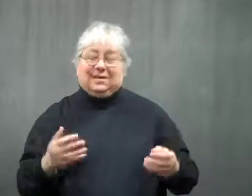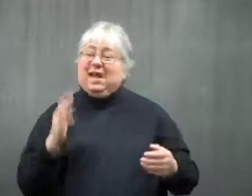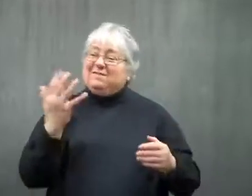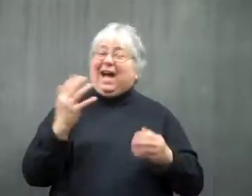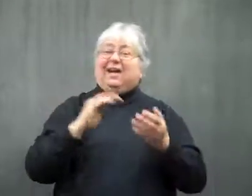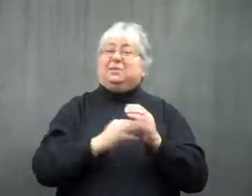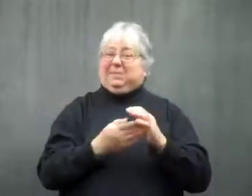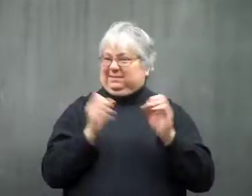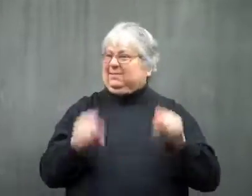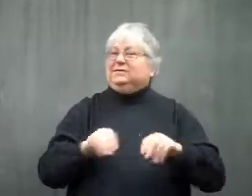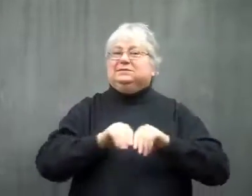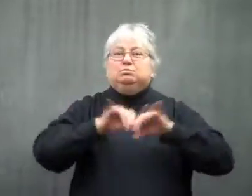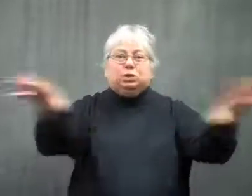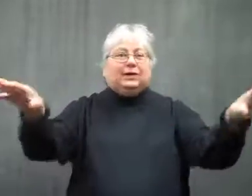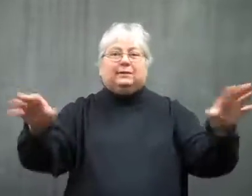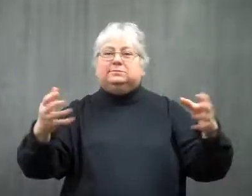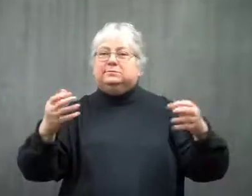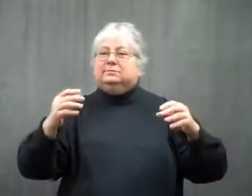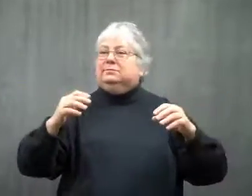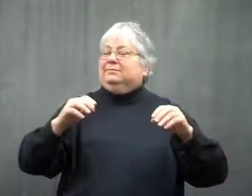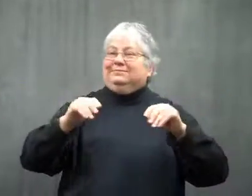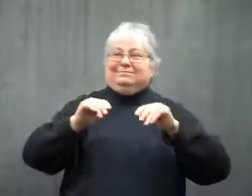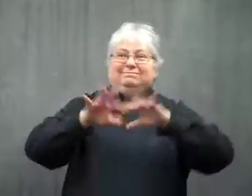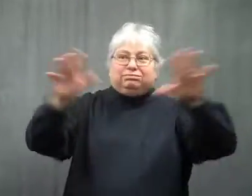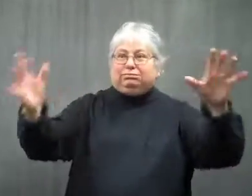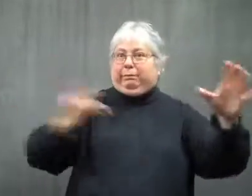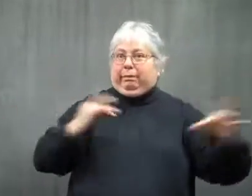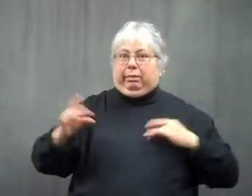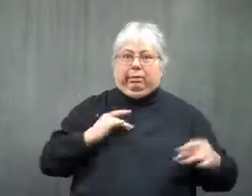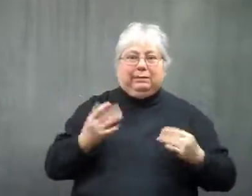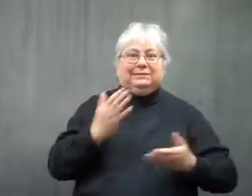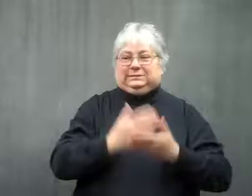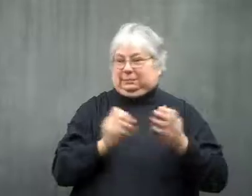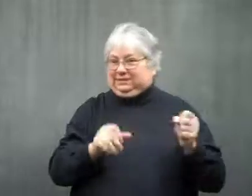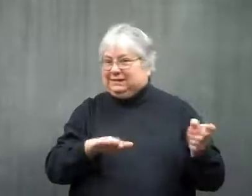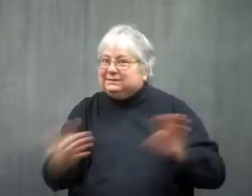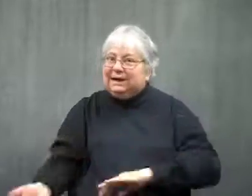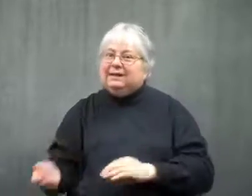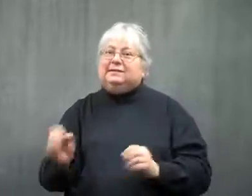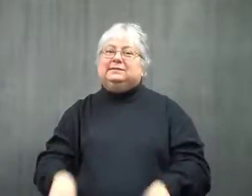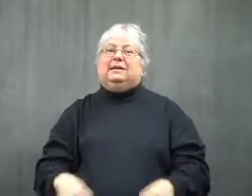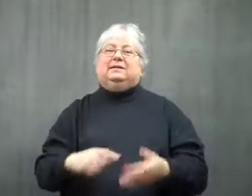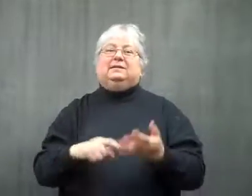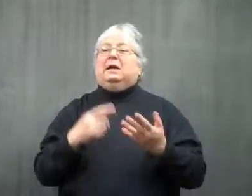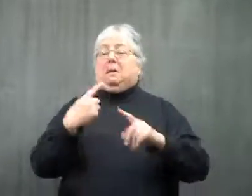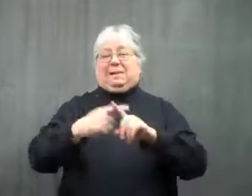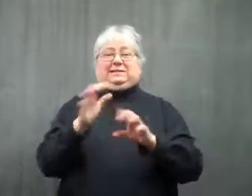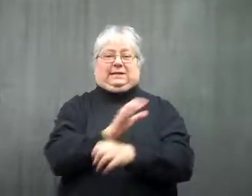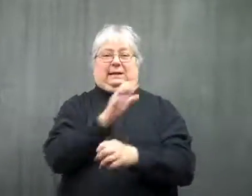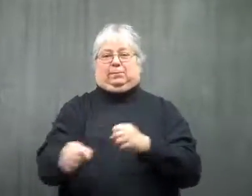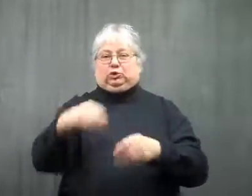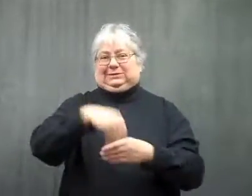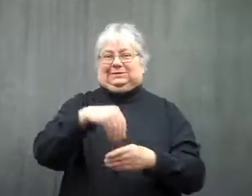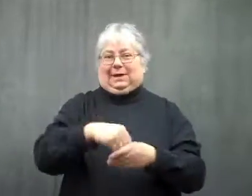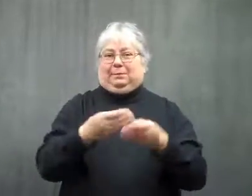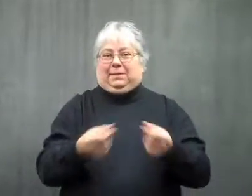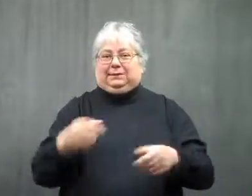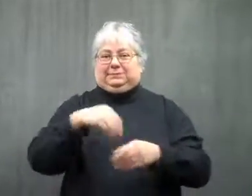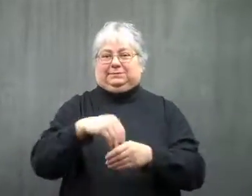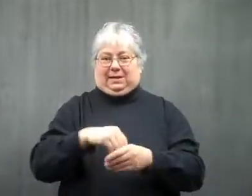A 5 means that there is radiation exposure, some deaths, and a partial meltdown.